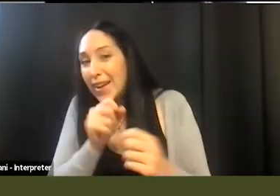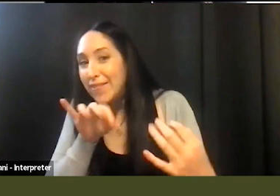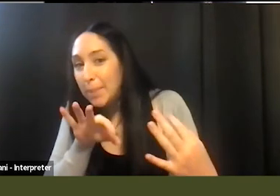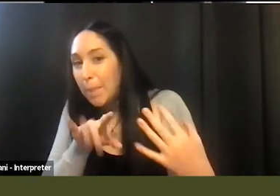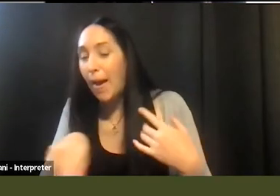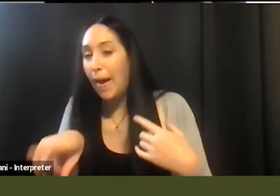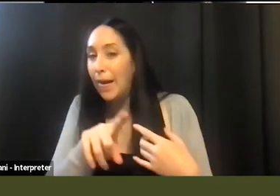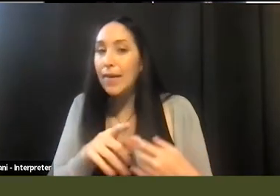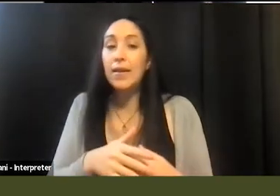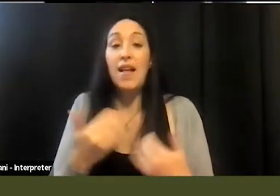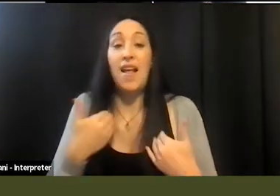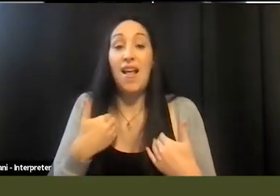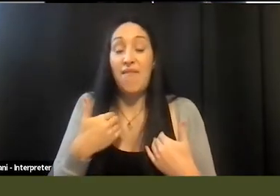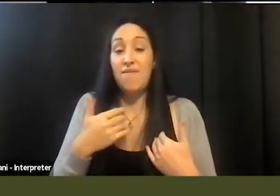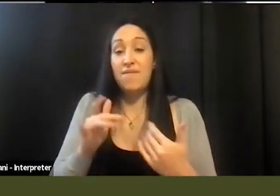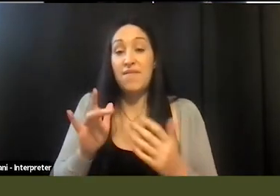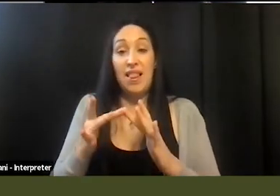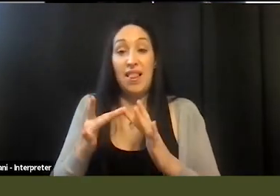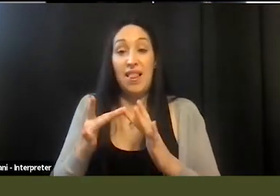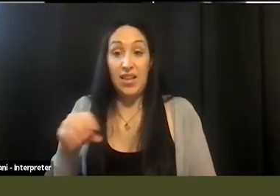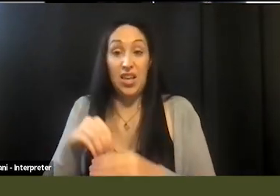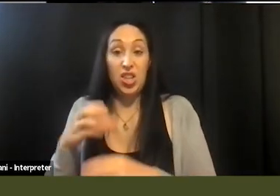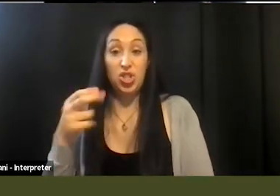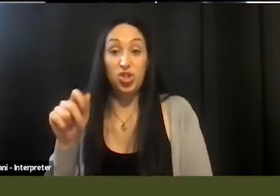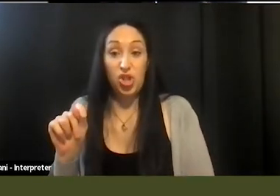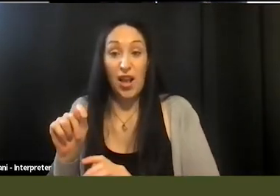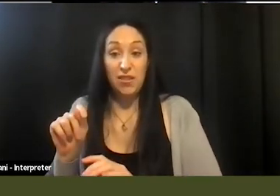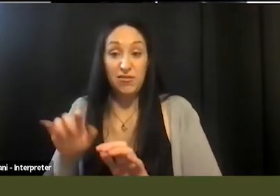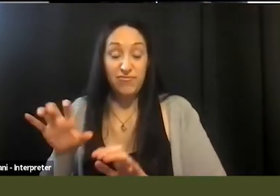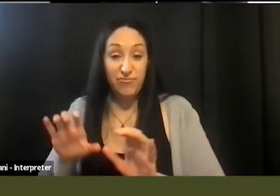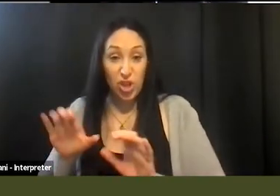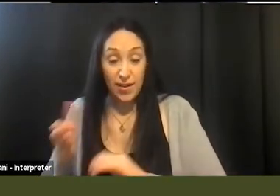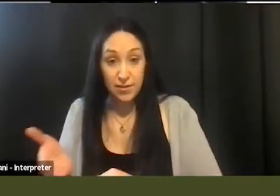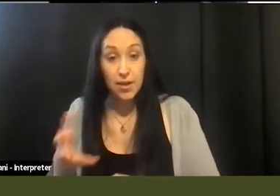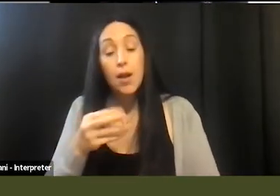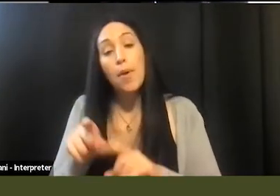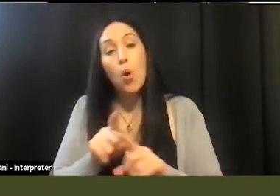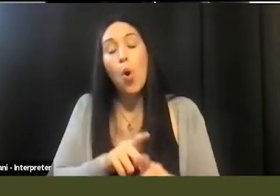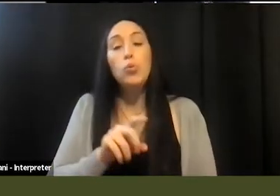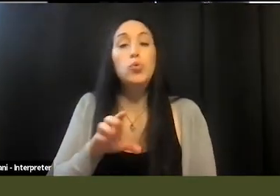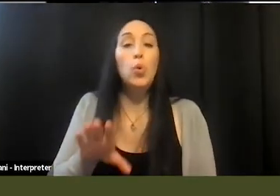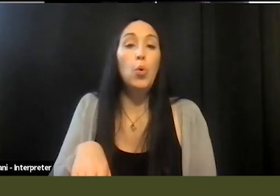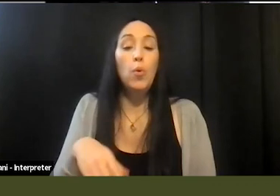There's a link that everybody's putting in the chat, but you can also put your cell phone or your iPad